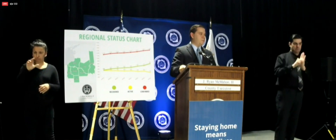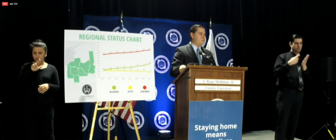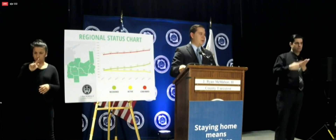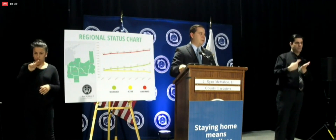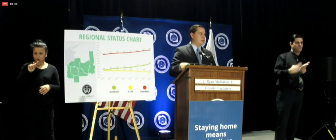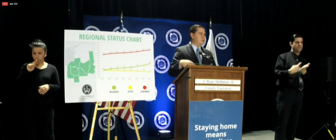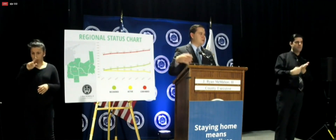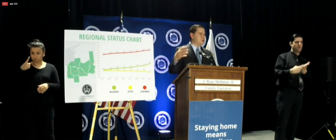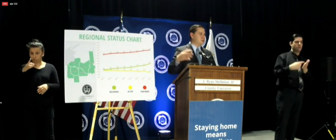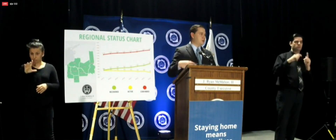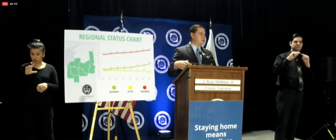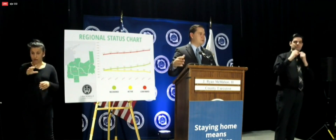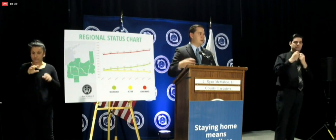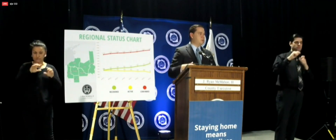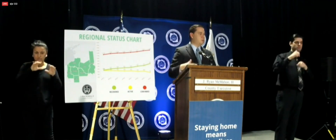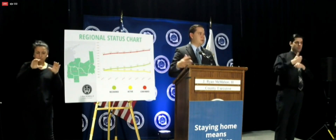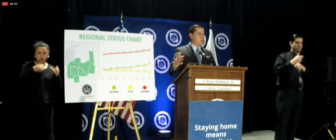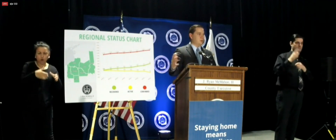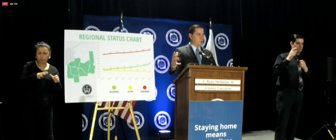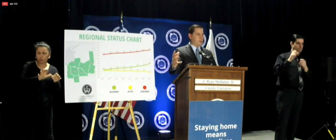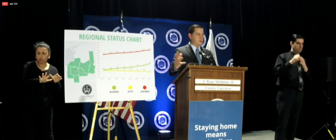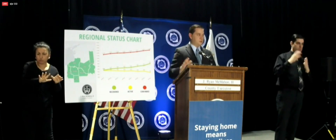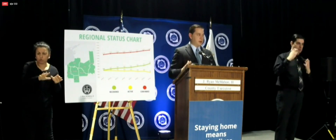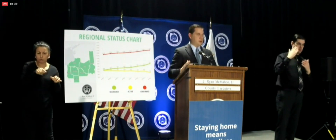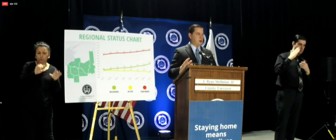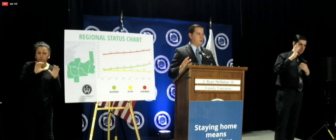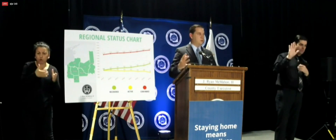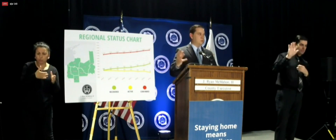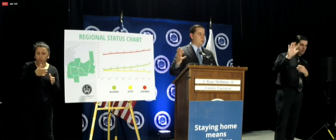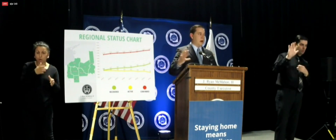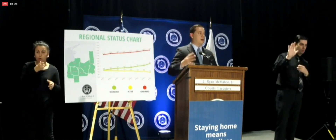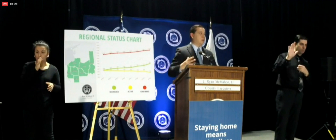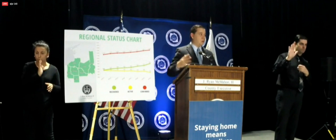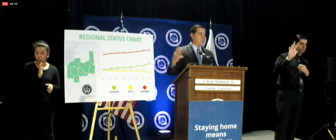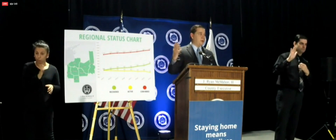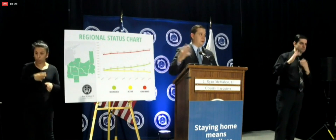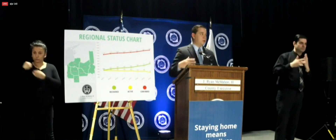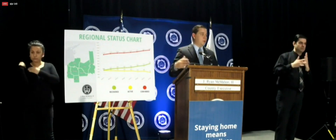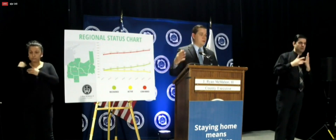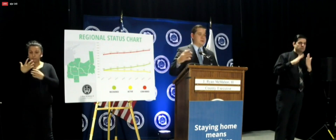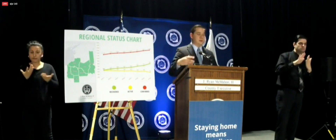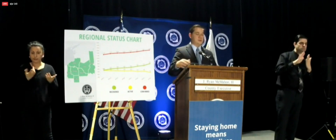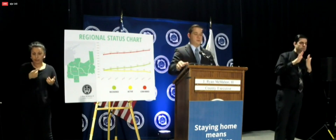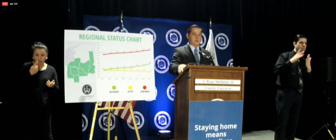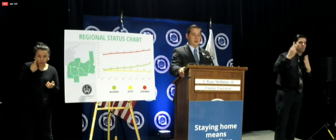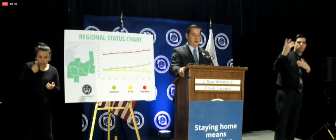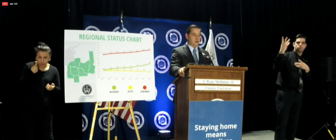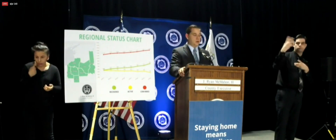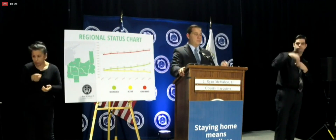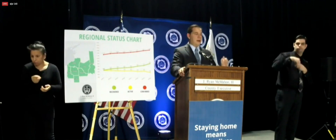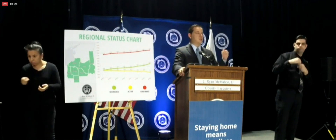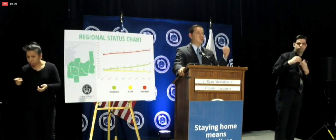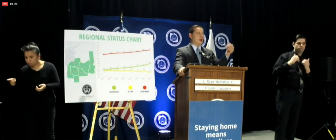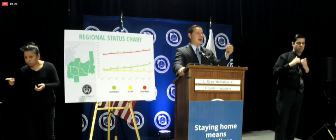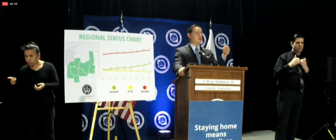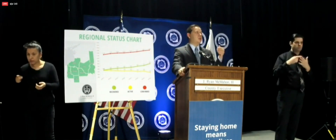THE STATE IS TALKING ABOUT WITH THE BLOOMBERG TEAM. THAT IS INTERESTING TO US. MAYBE WE CAN INCORPORATE SOME OF THAT INTO OUR -- WE WANT TO